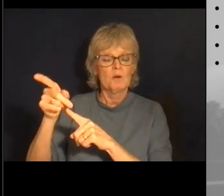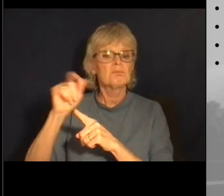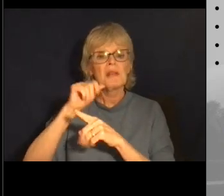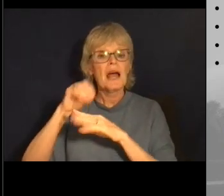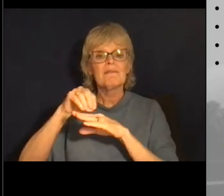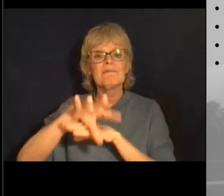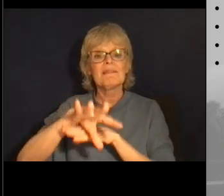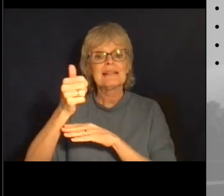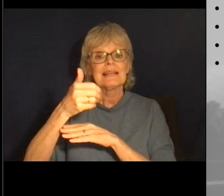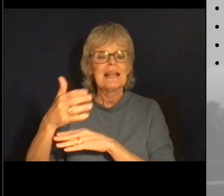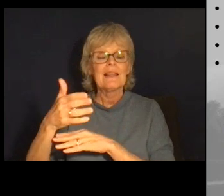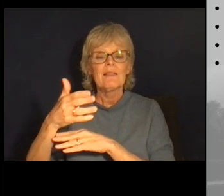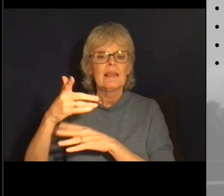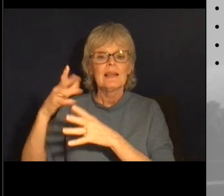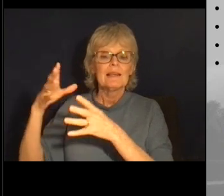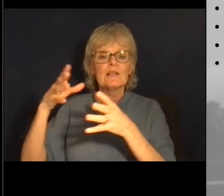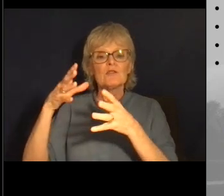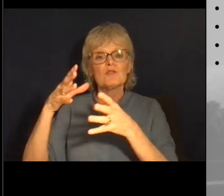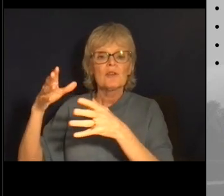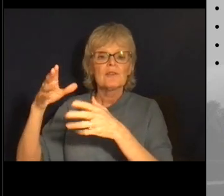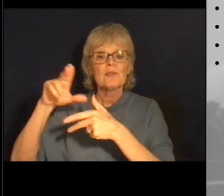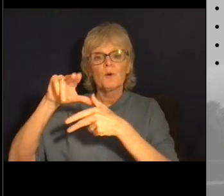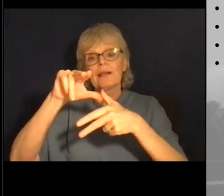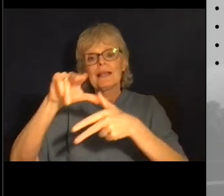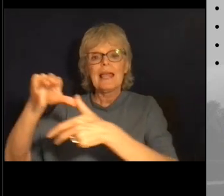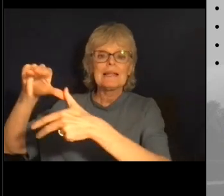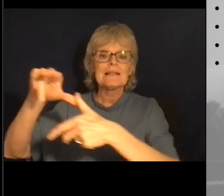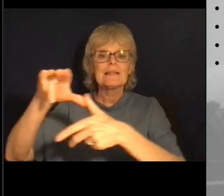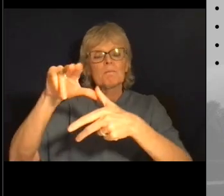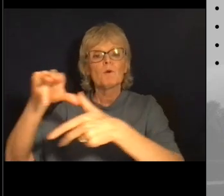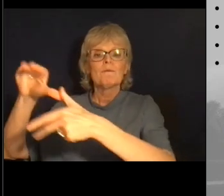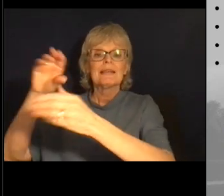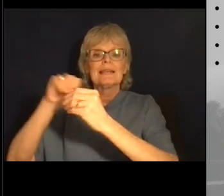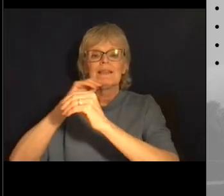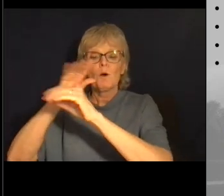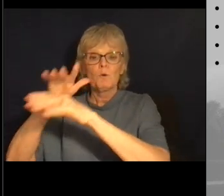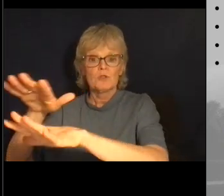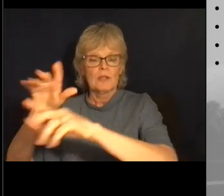It's just kind of meandering around in the ocean, but I've seen systems that we've deployed on